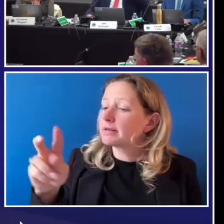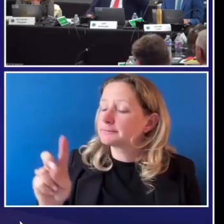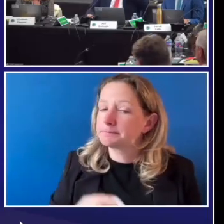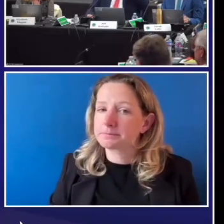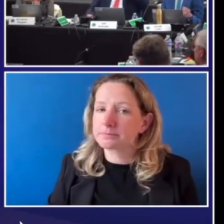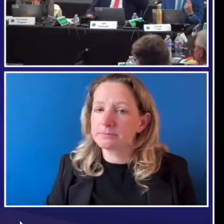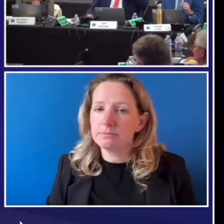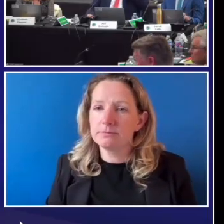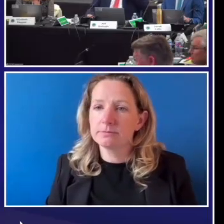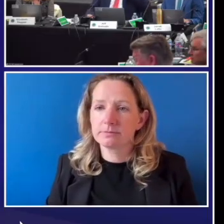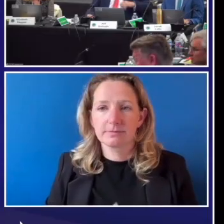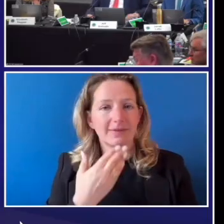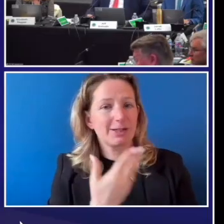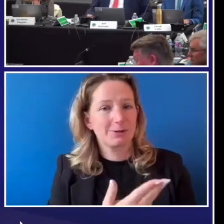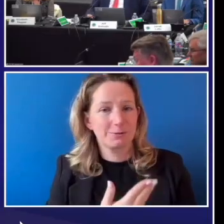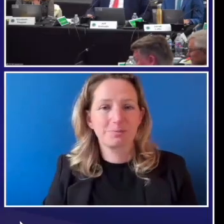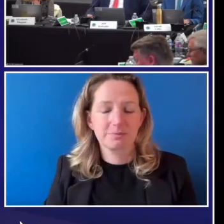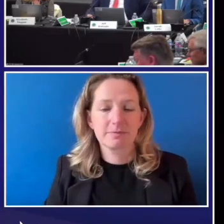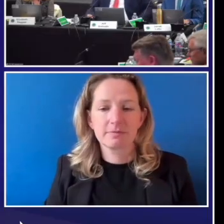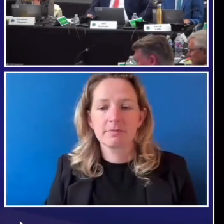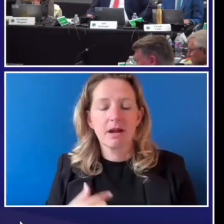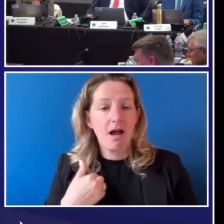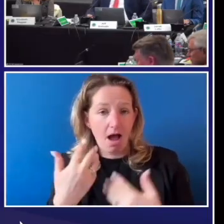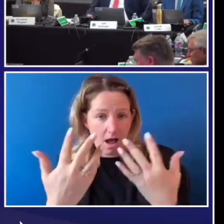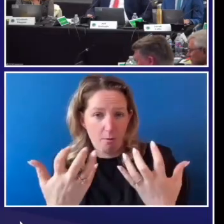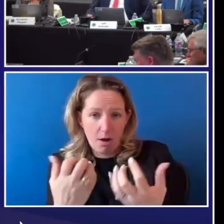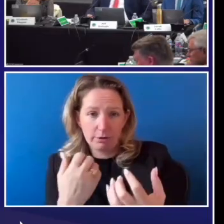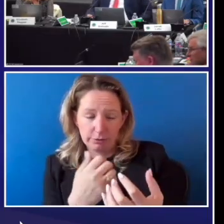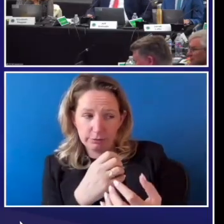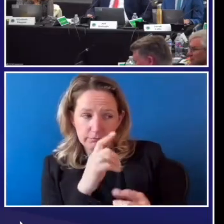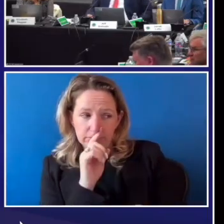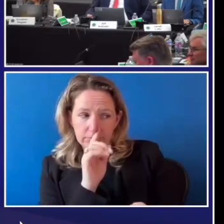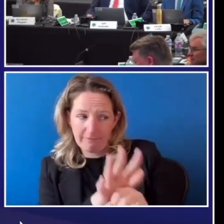Thank you. And I just want to make sure I put on the record. I think it is important to flip the presumption.